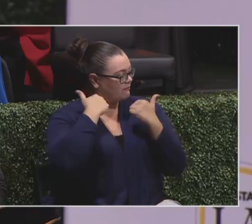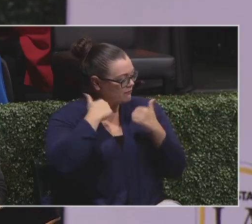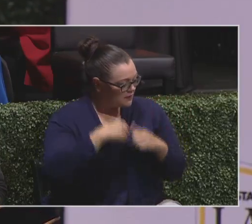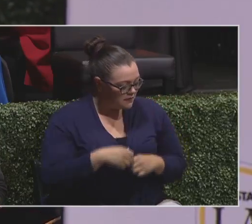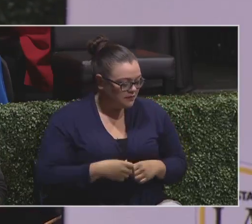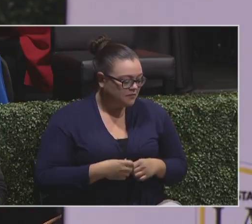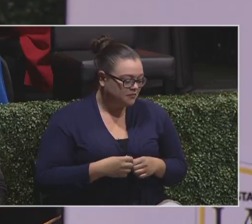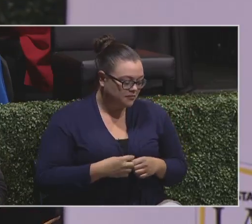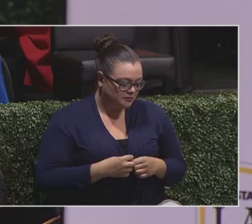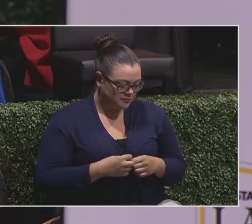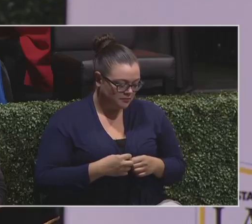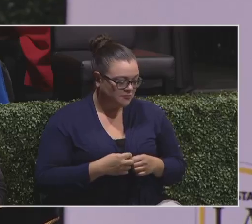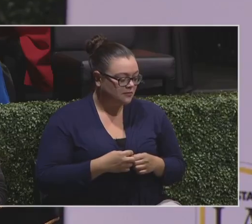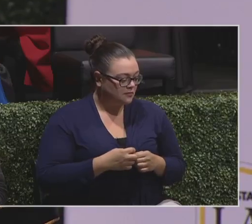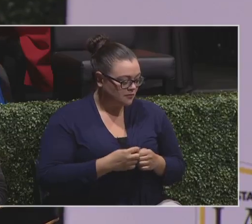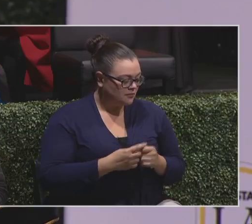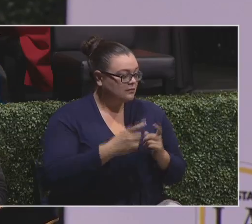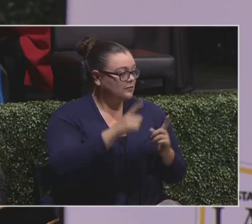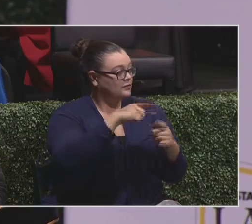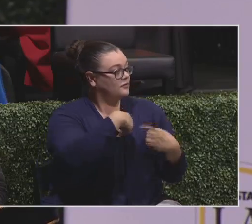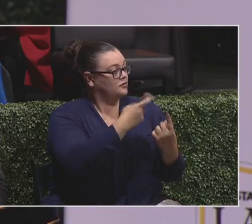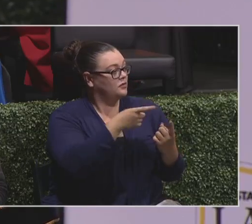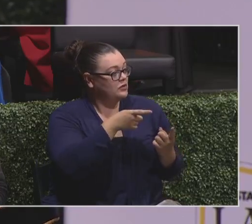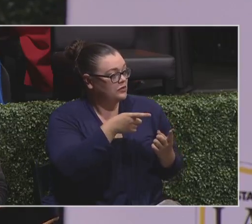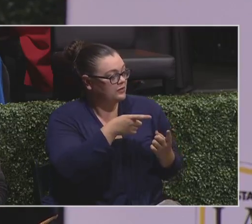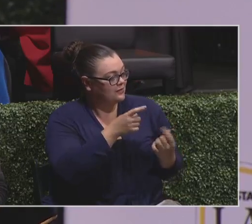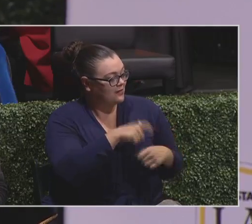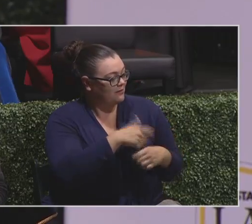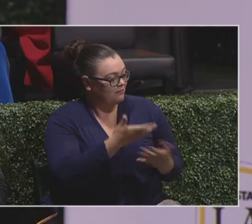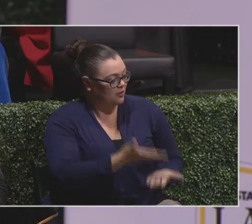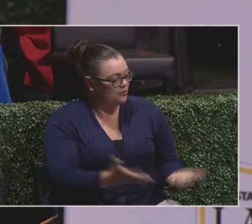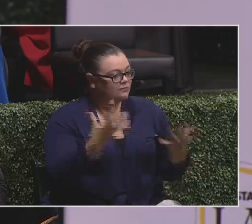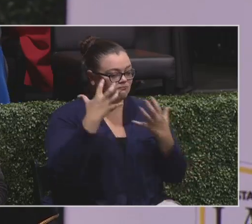TO GIVE US A CHANCE TO CELEBRATE HOW AND THAT YOU'VE ACHIEVED AND YET TO COME.